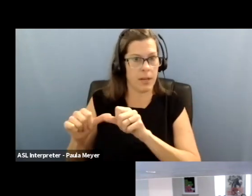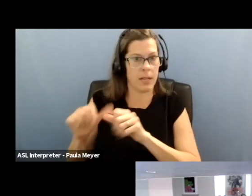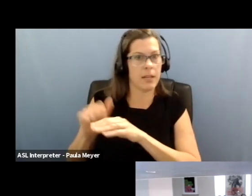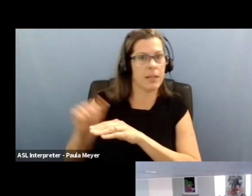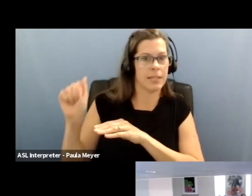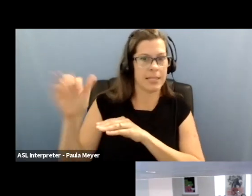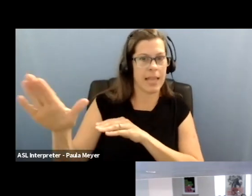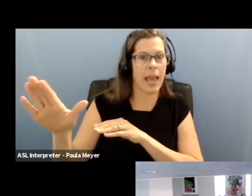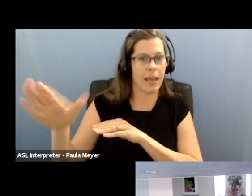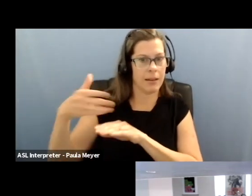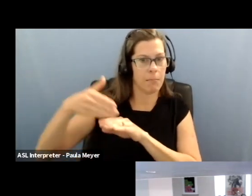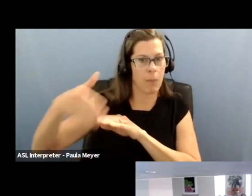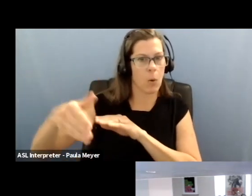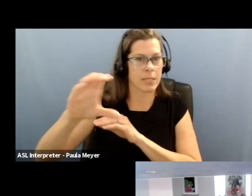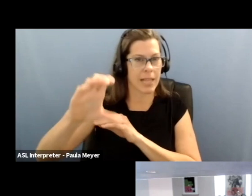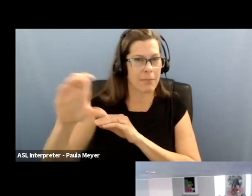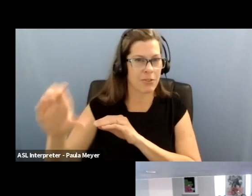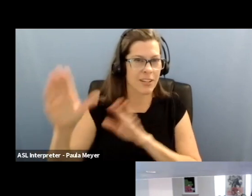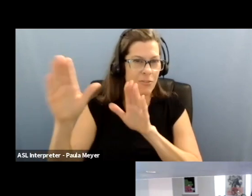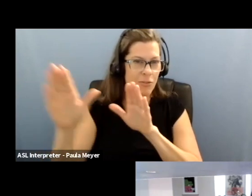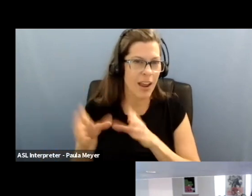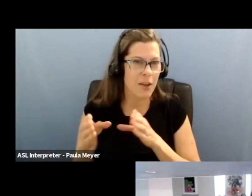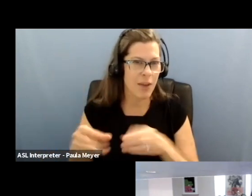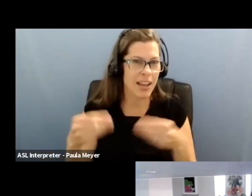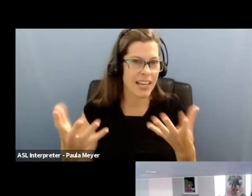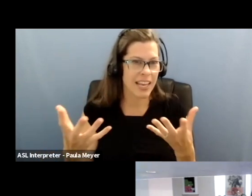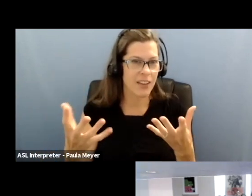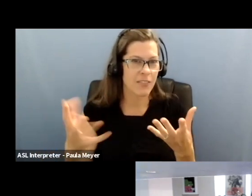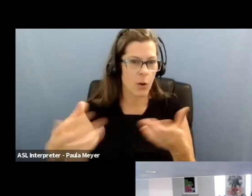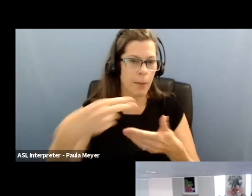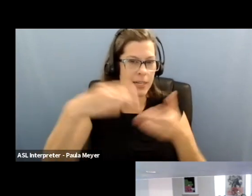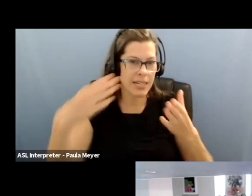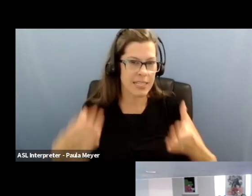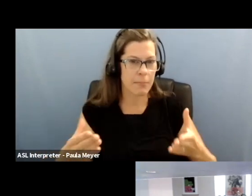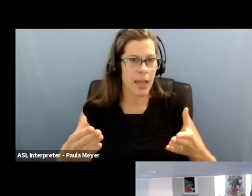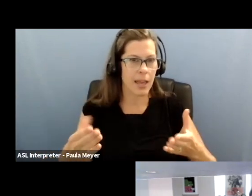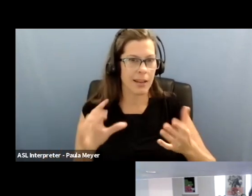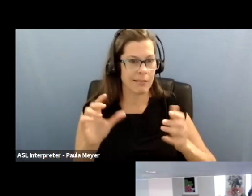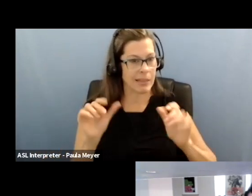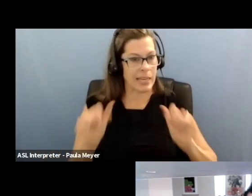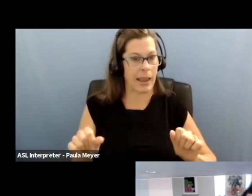is a great way to give your audience the option of enabling that separate track if they choose to do so.